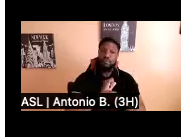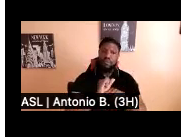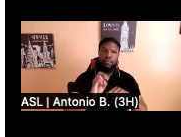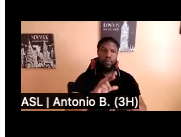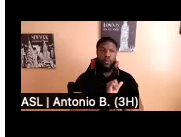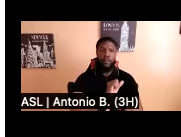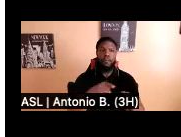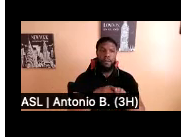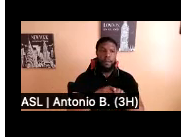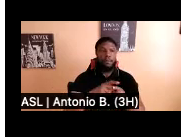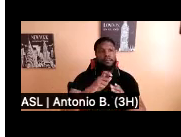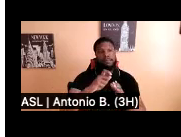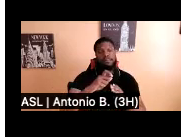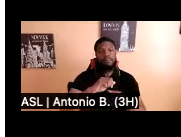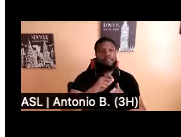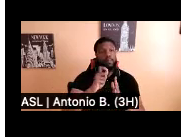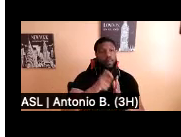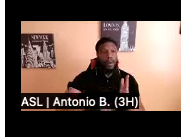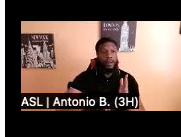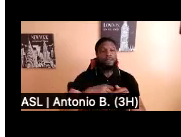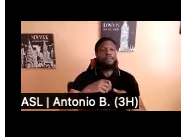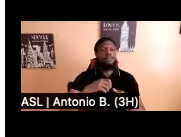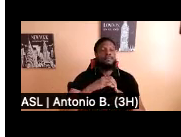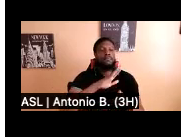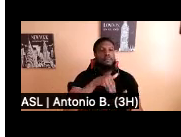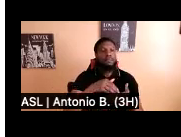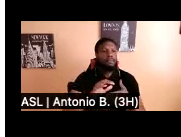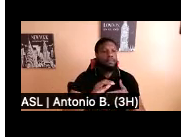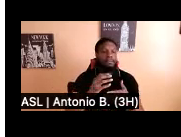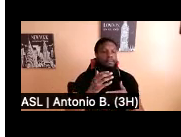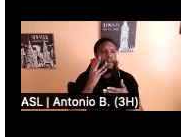teachers, only; they had no writing center experience. These were most often but not always,